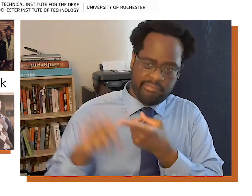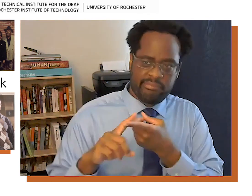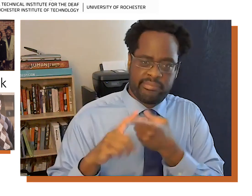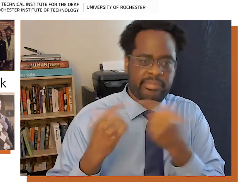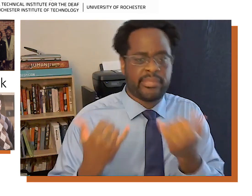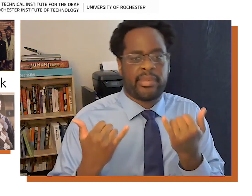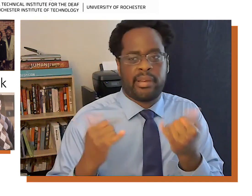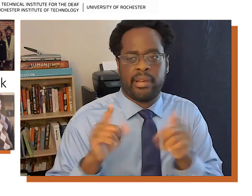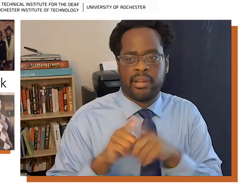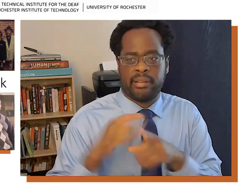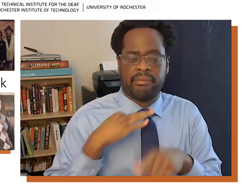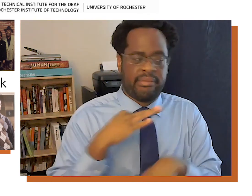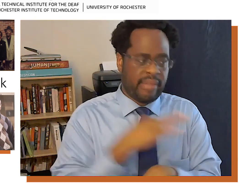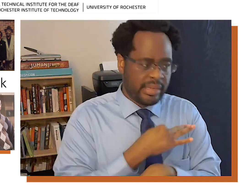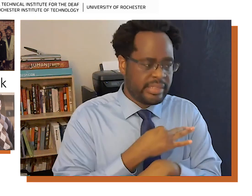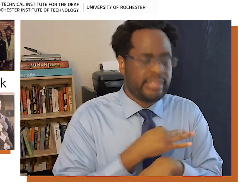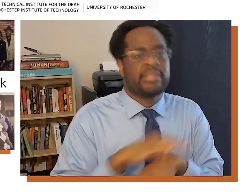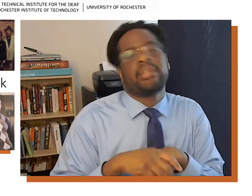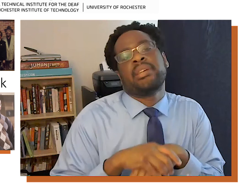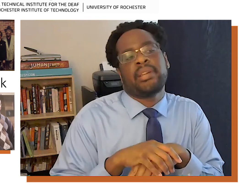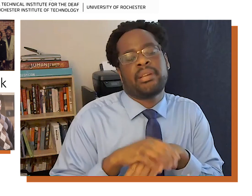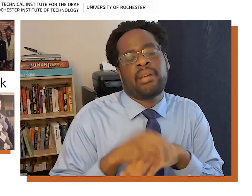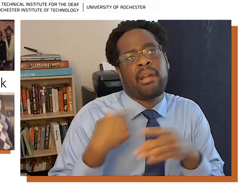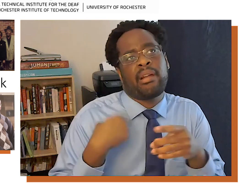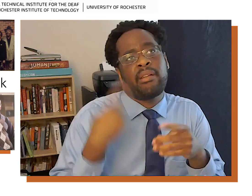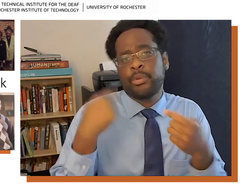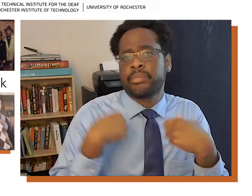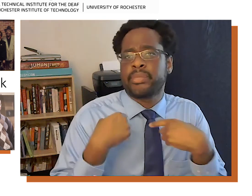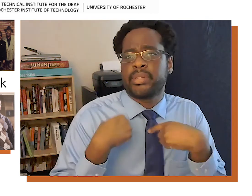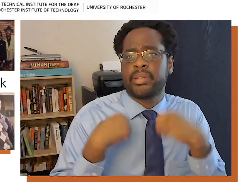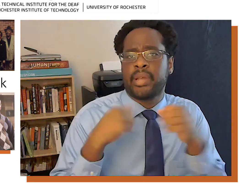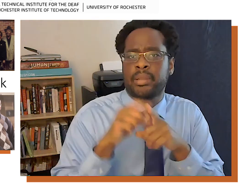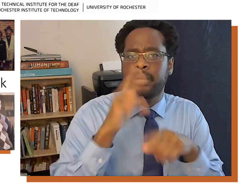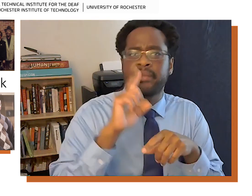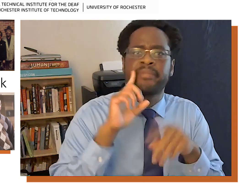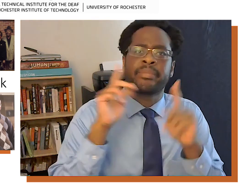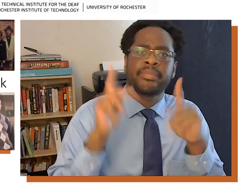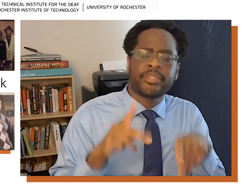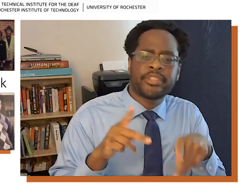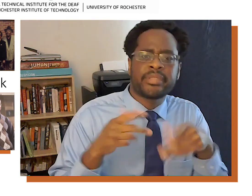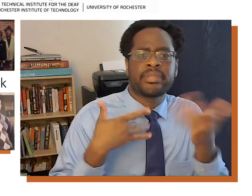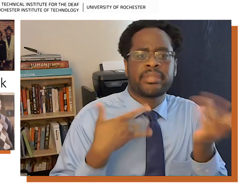from when I was younger to now being faculty at RIT/NTID